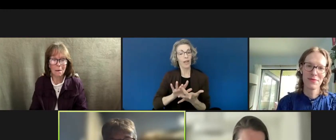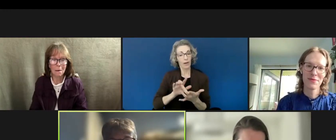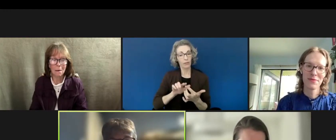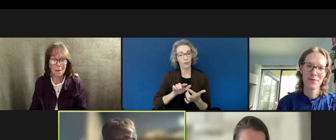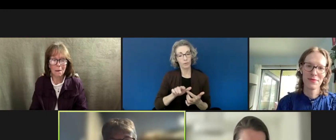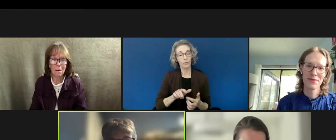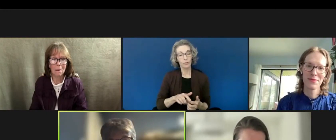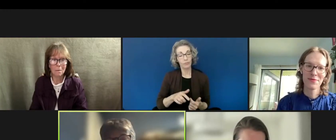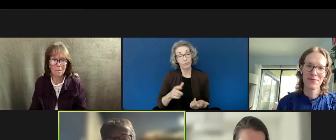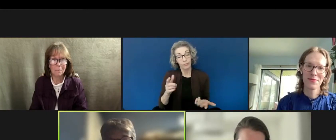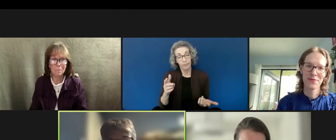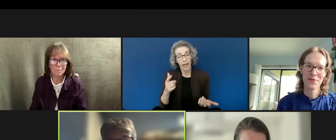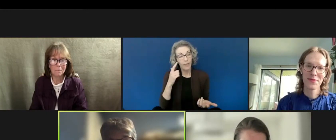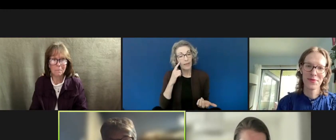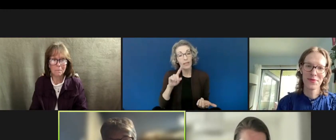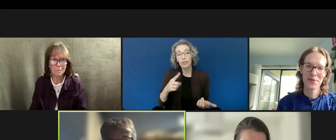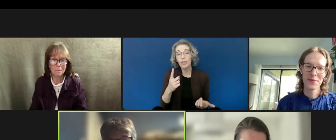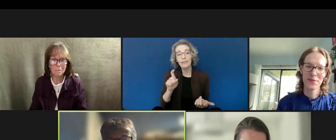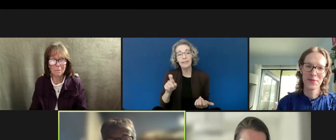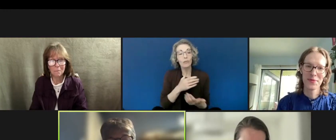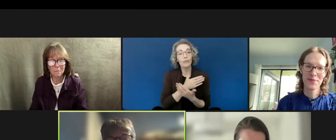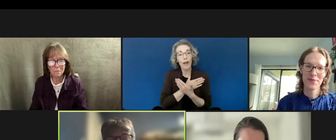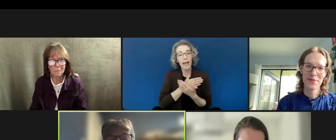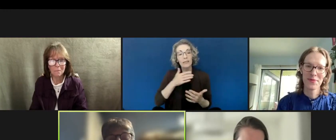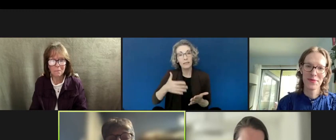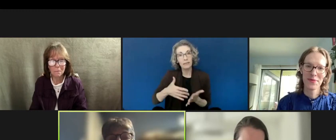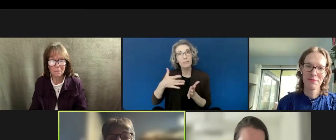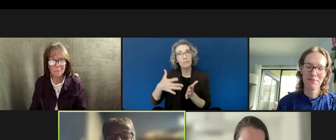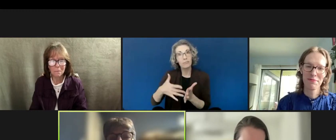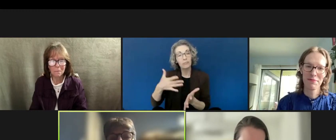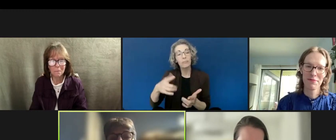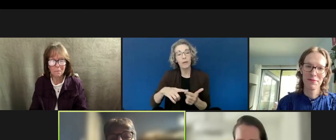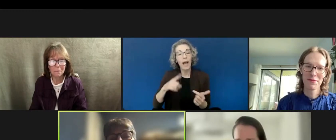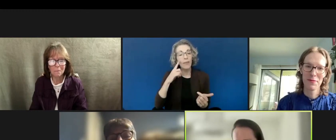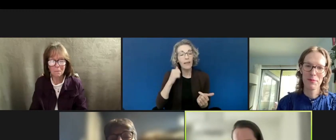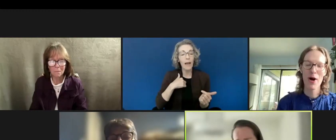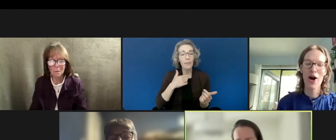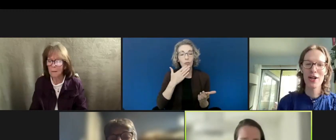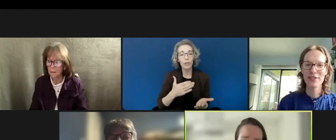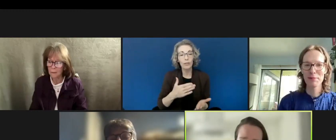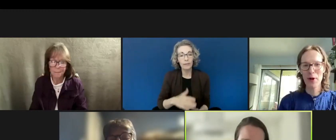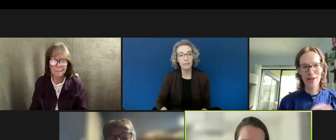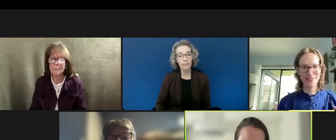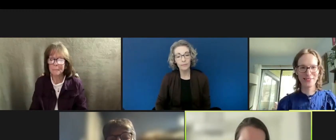So I think I just need to rest here and there so far but I think I'm good, so. Yeah, well.